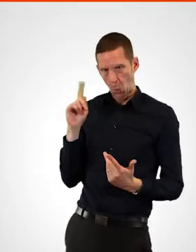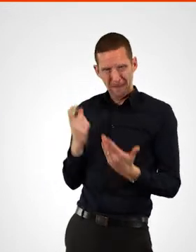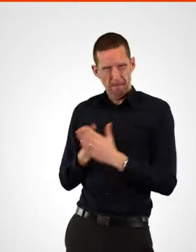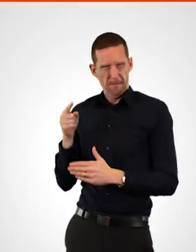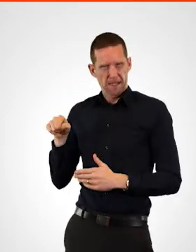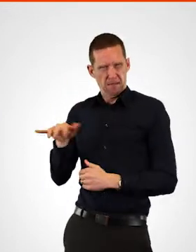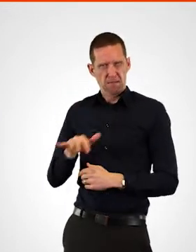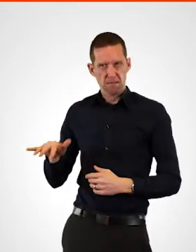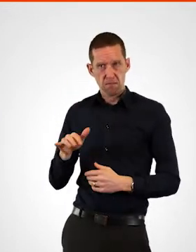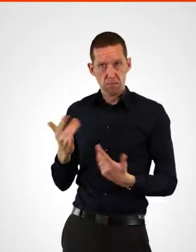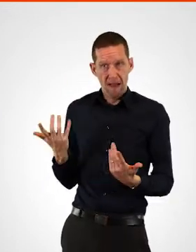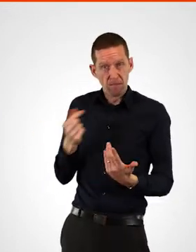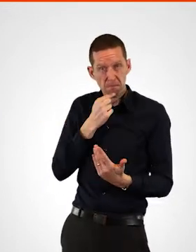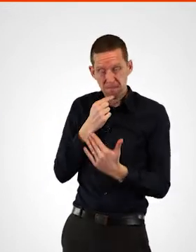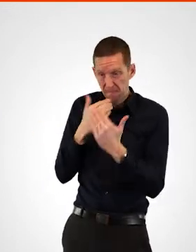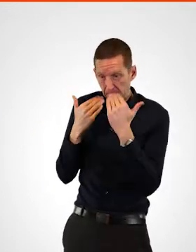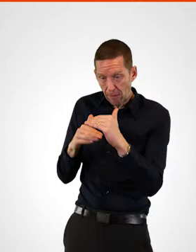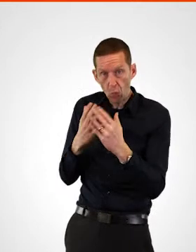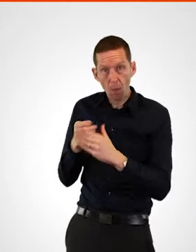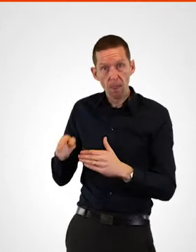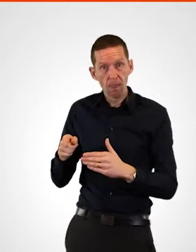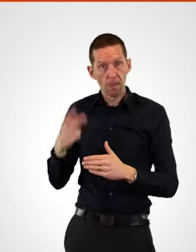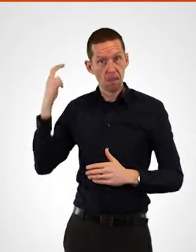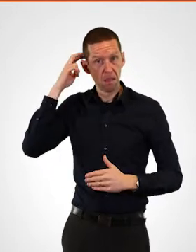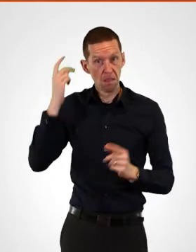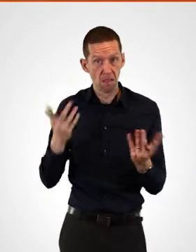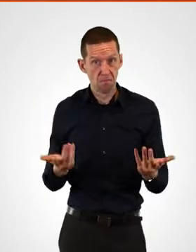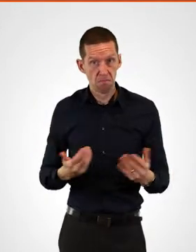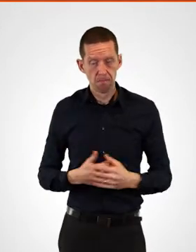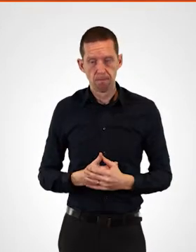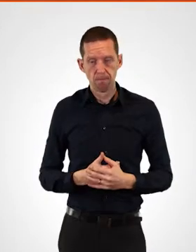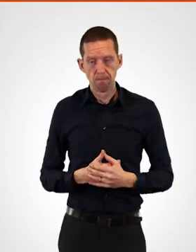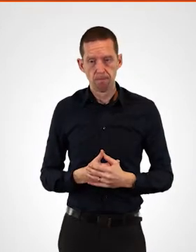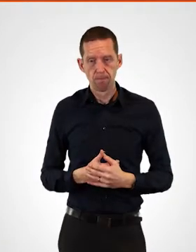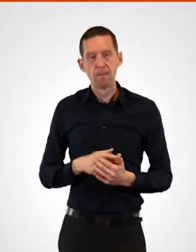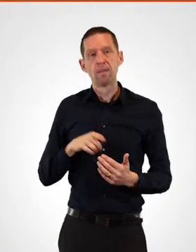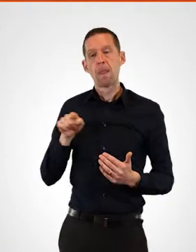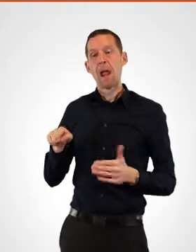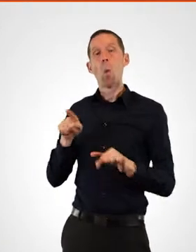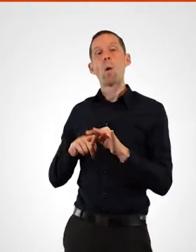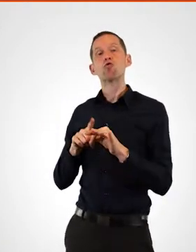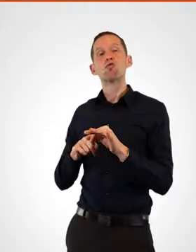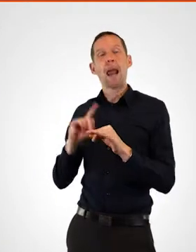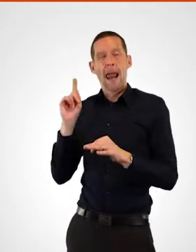and are there possible limitations to cochlear implants? Now, the answer to this question is just beginning to emerge,